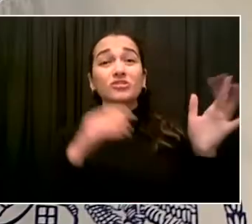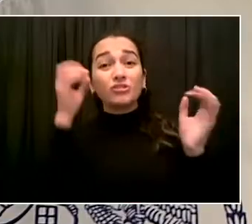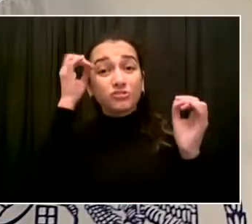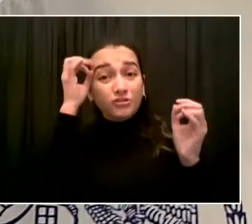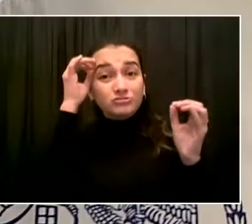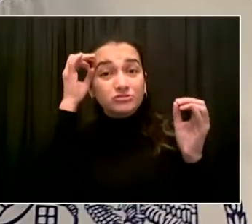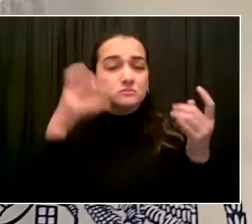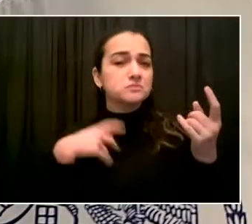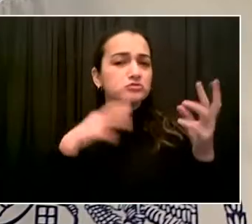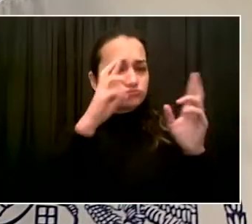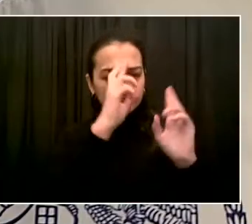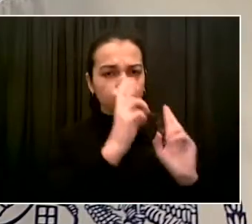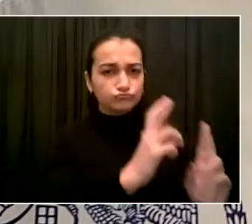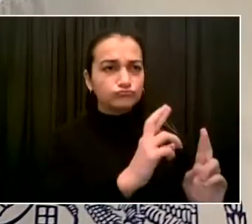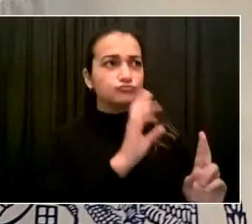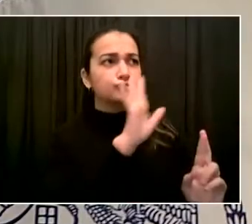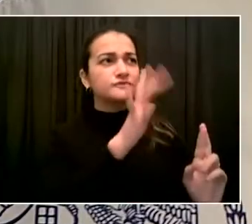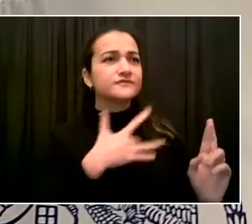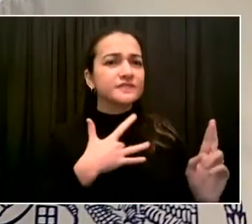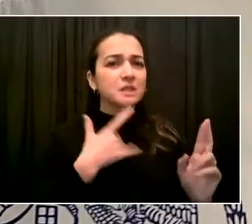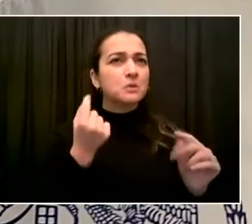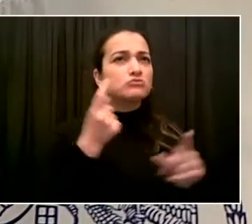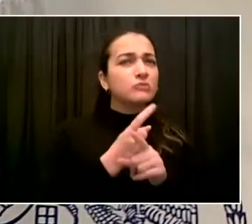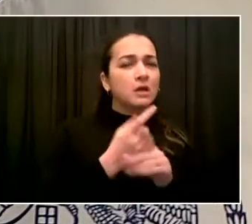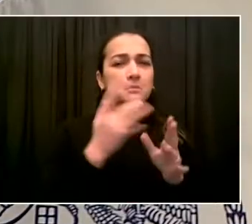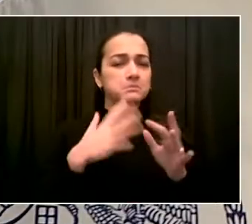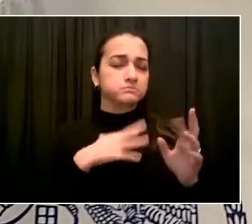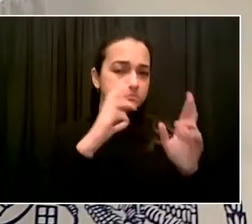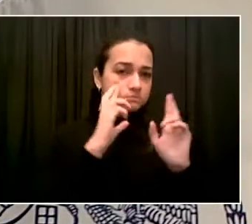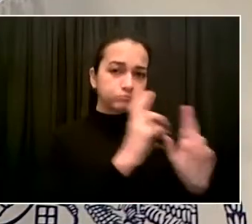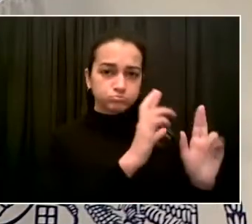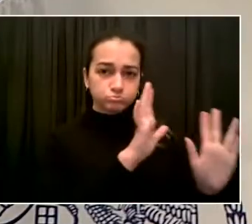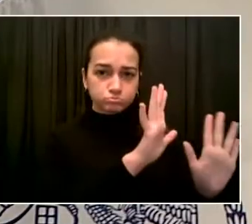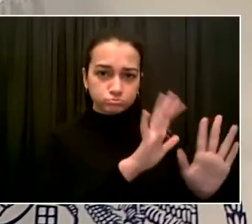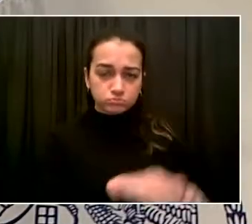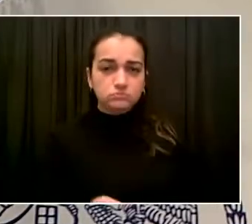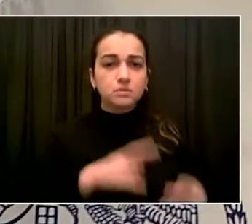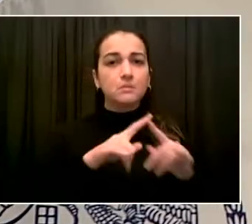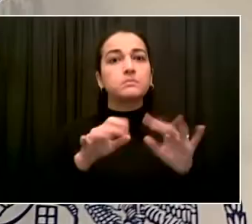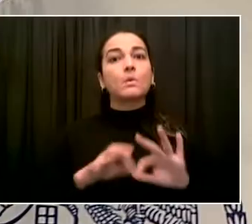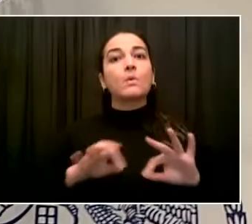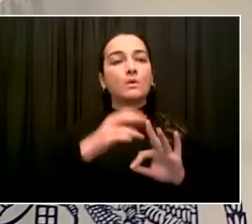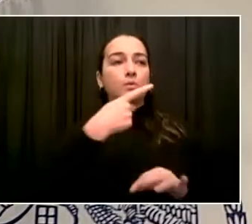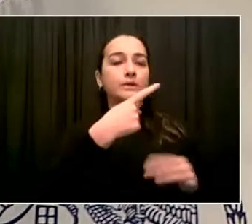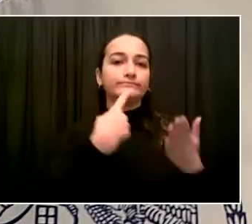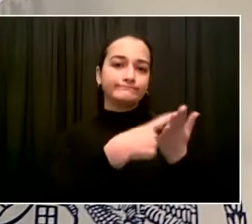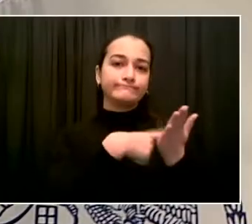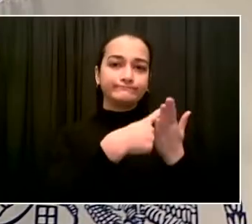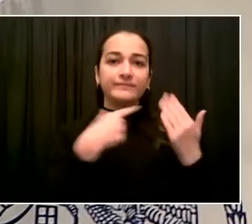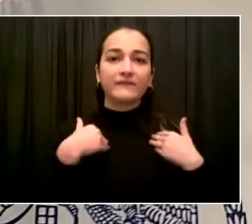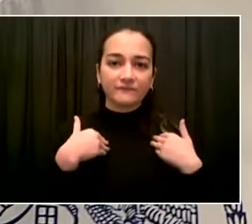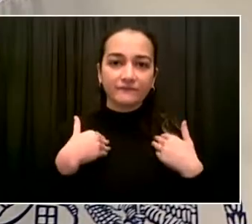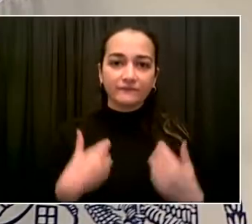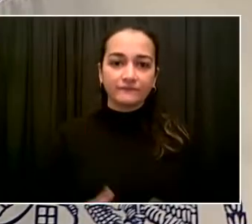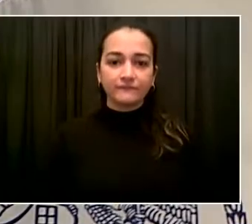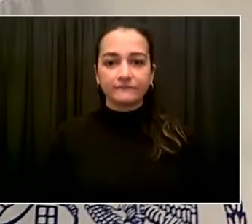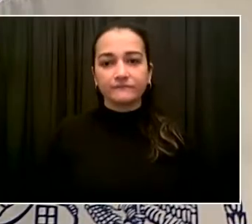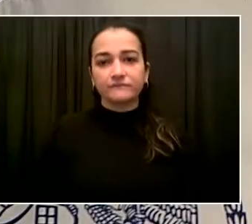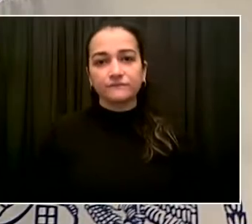WE HAD A GOOD CONVERSATION,